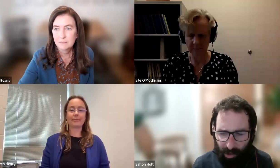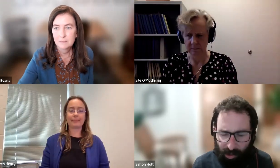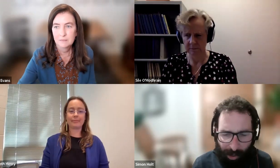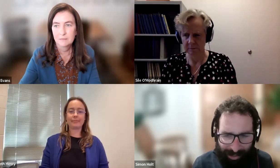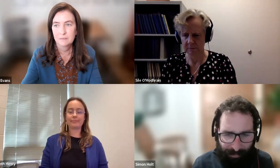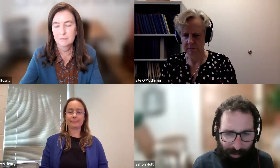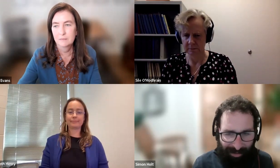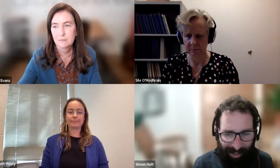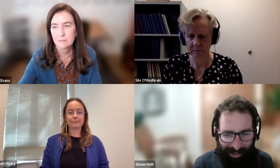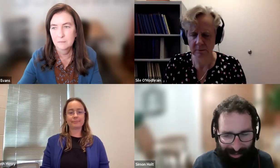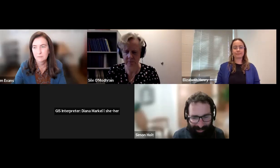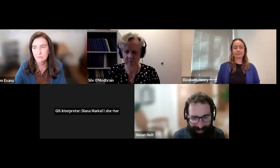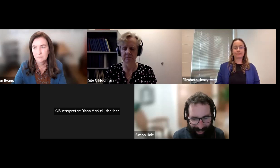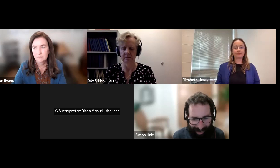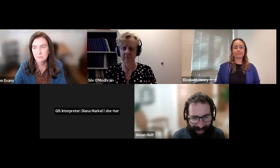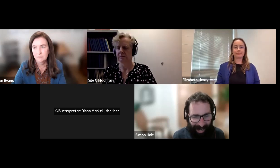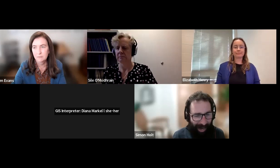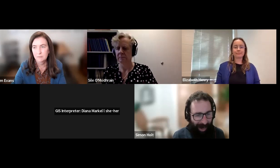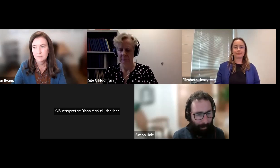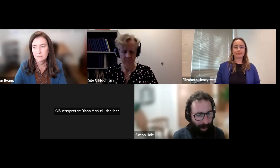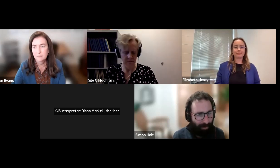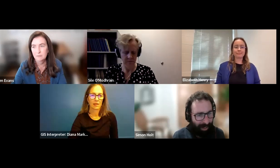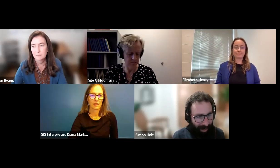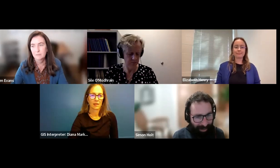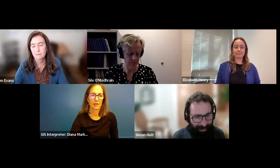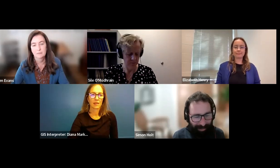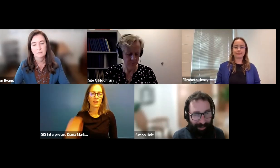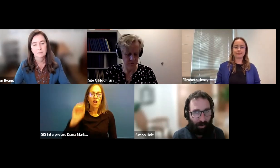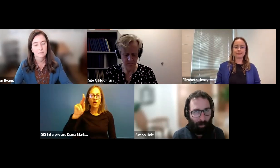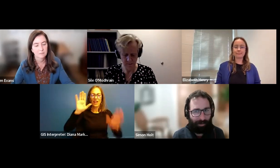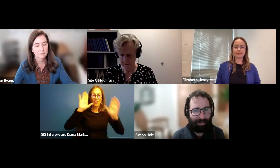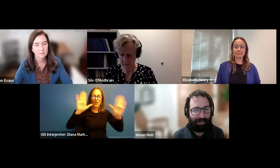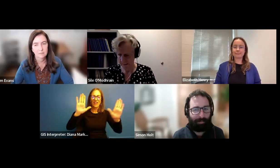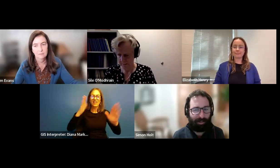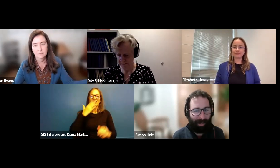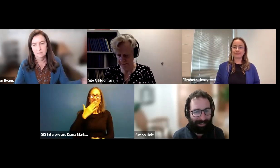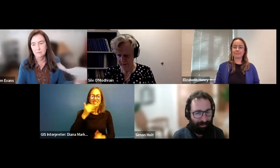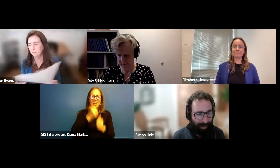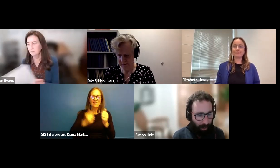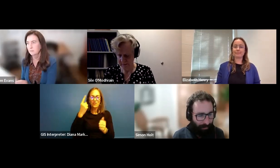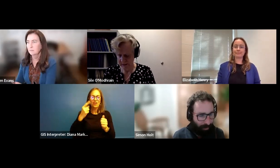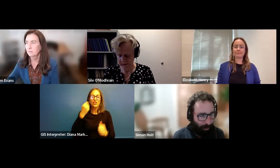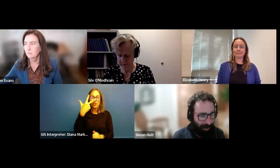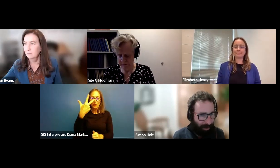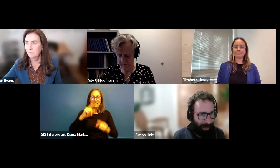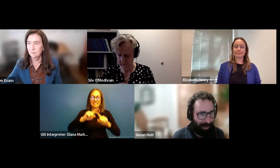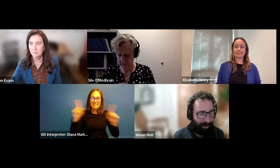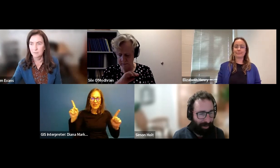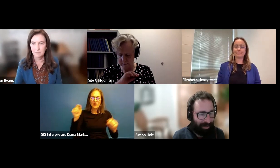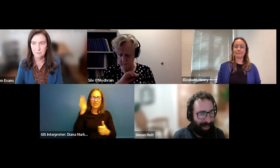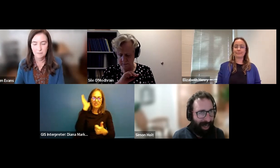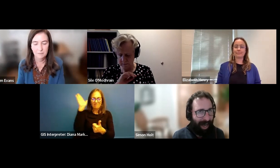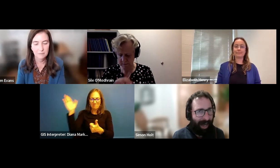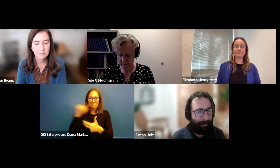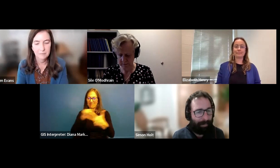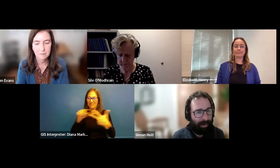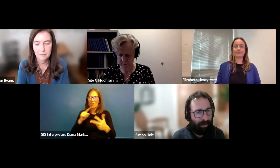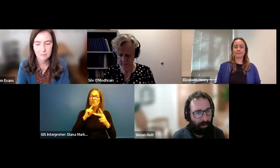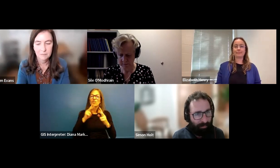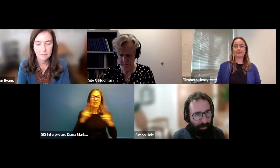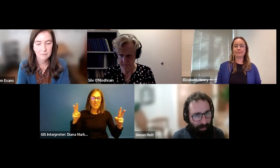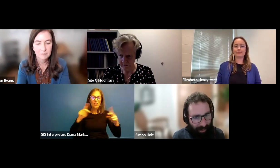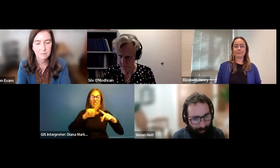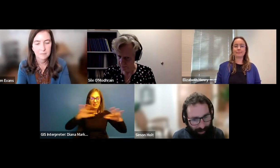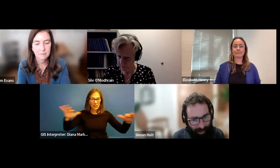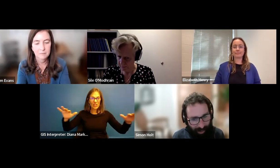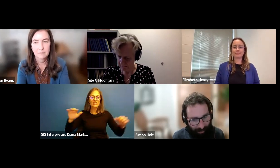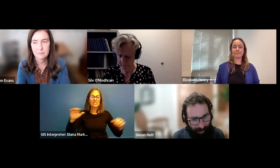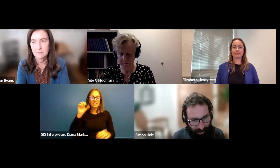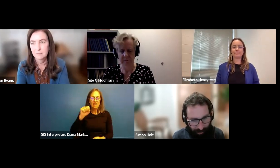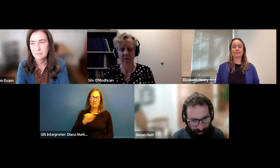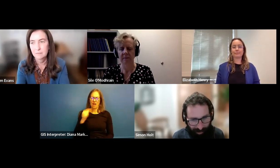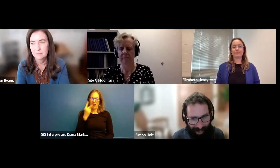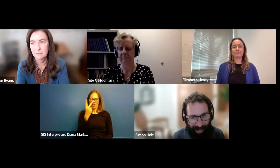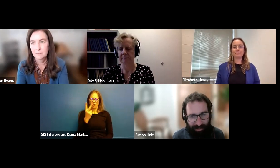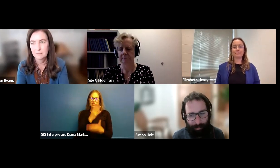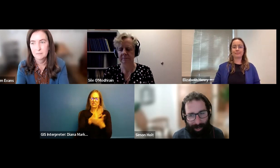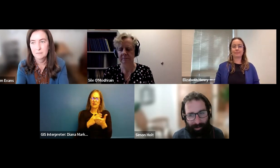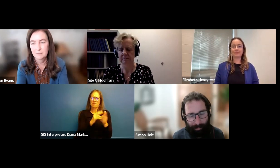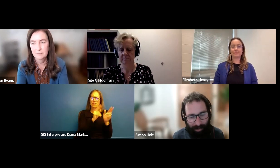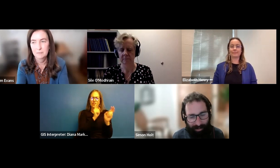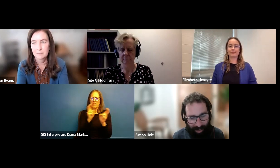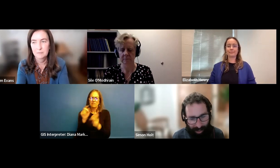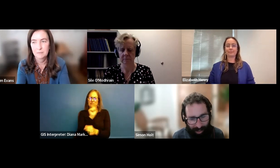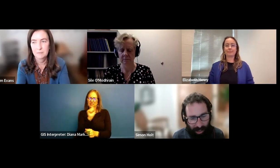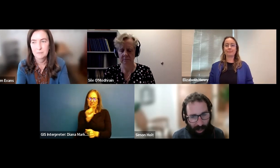Simon Holt: quite different presentations that um what I really like is whilst the perspectives being offered were quite diverse. Um! There were a few themes that I think that cut through that. And so bearing in mind that